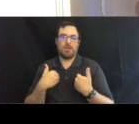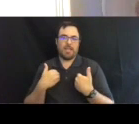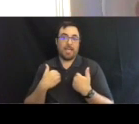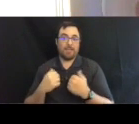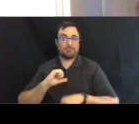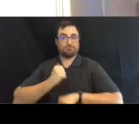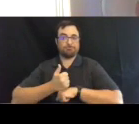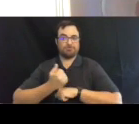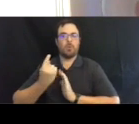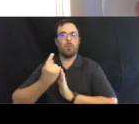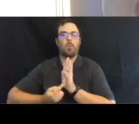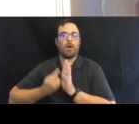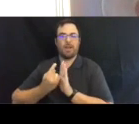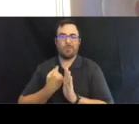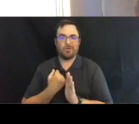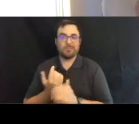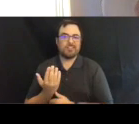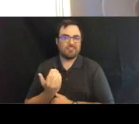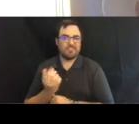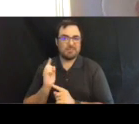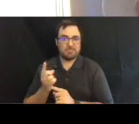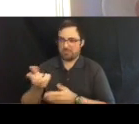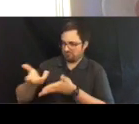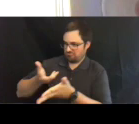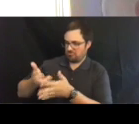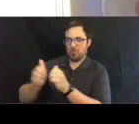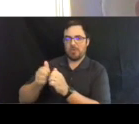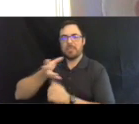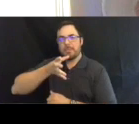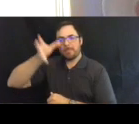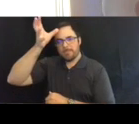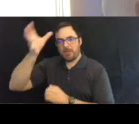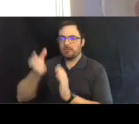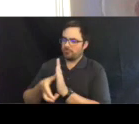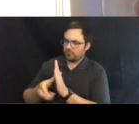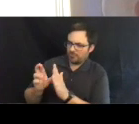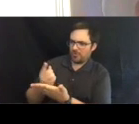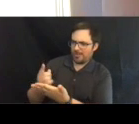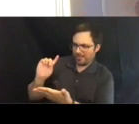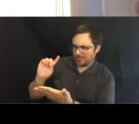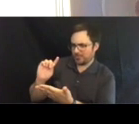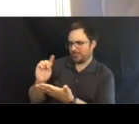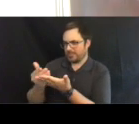because 15 minutes of that were with the parents, to do some review of last week's things at the beginning